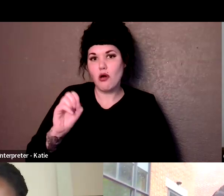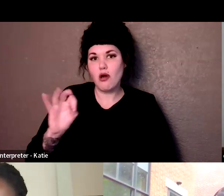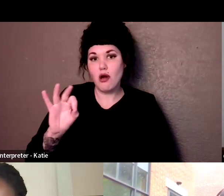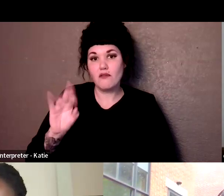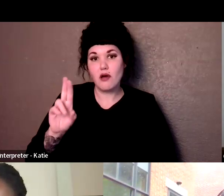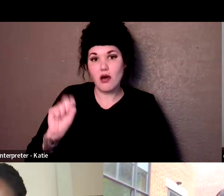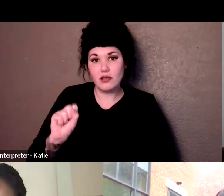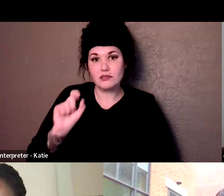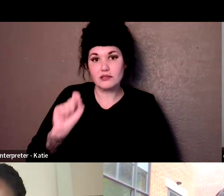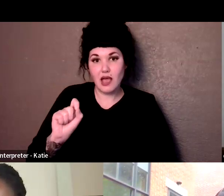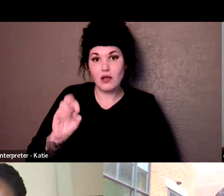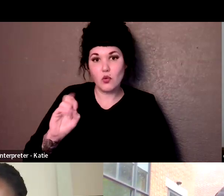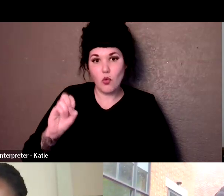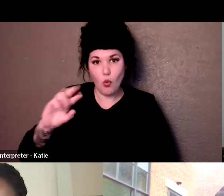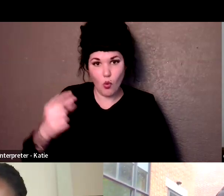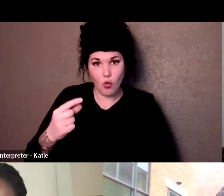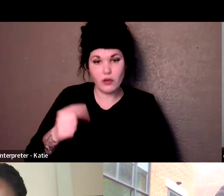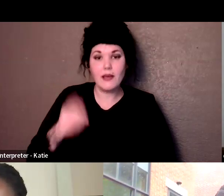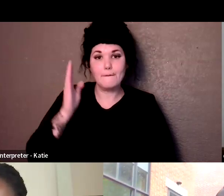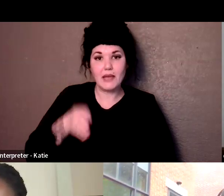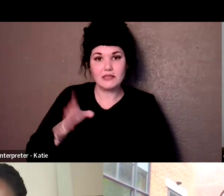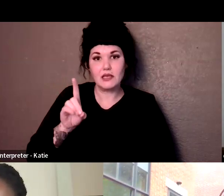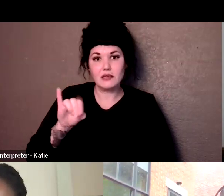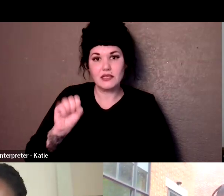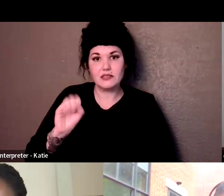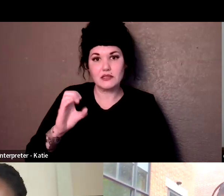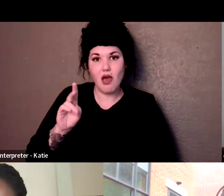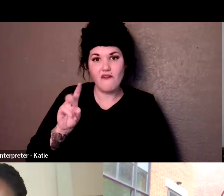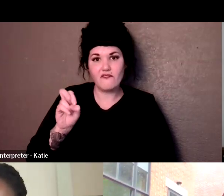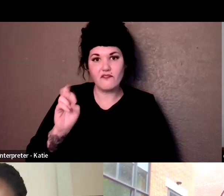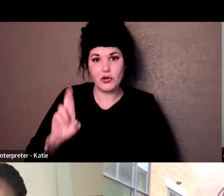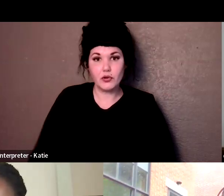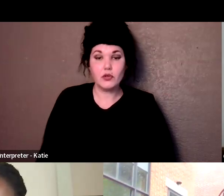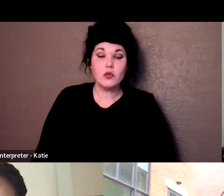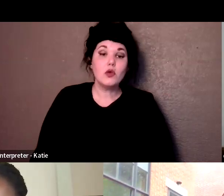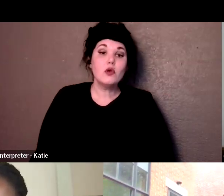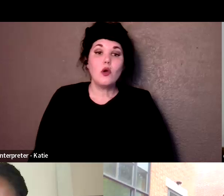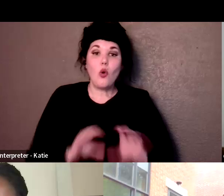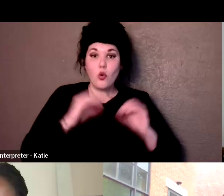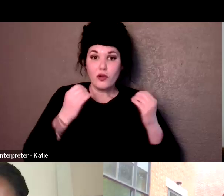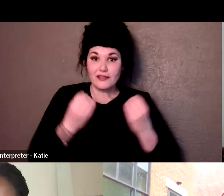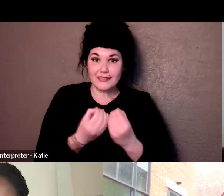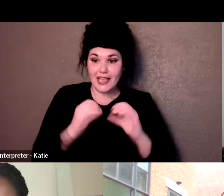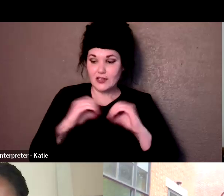The organizations that are with us today also are interested, obviously as we've heard,